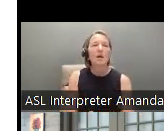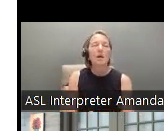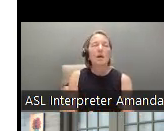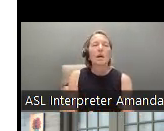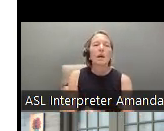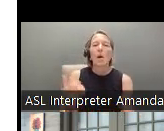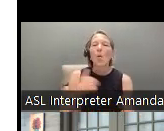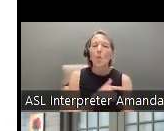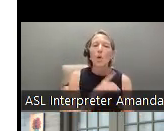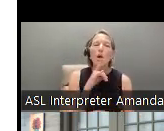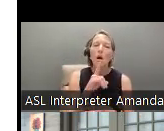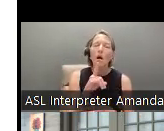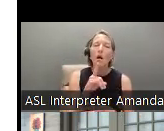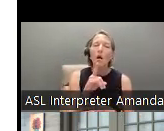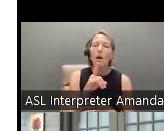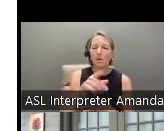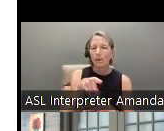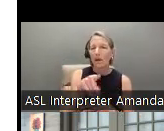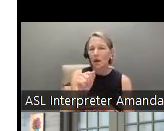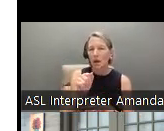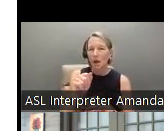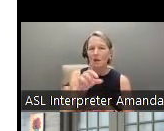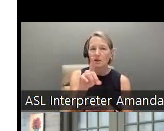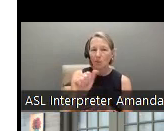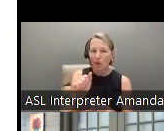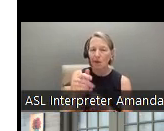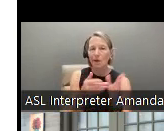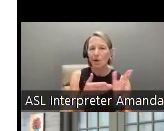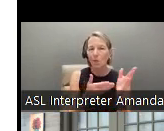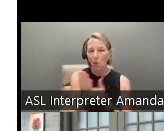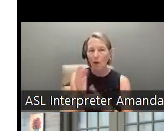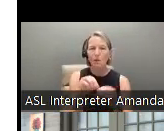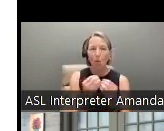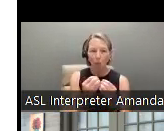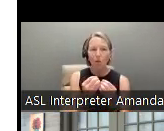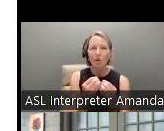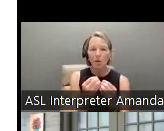um we are required as the P&A or Disability Rights um organization serving for South Carolina we're